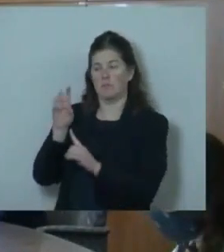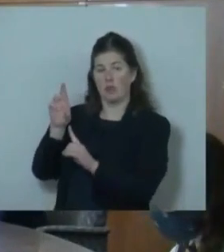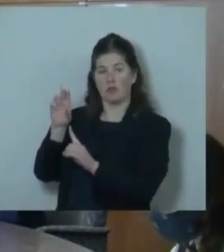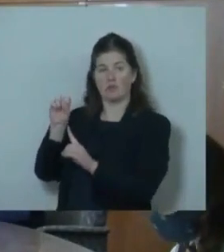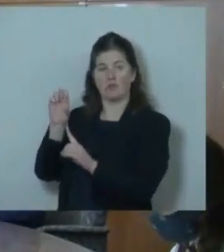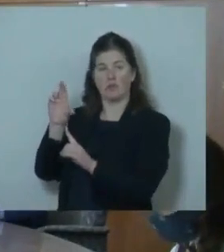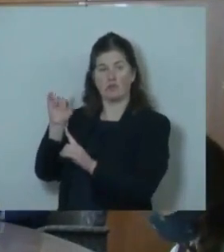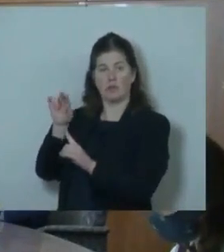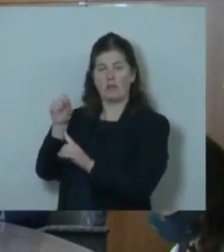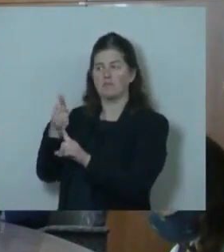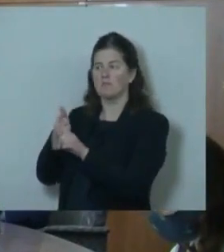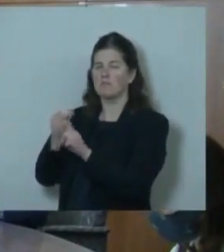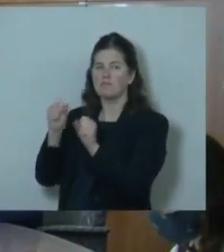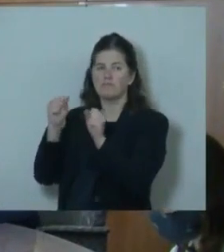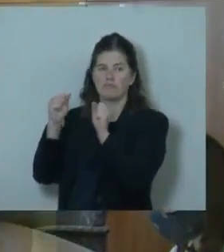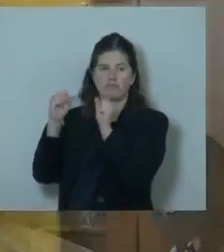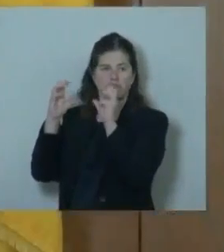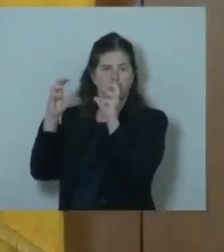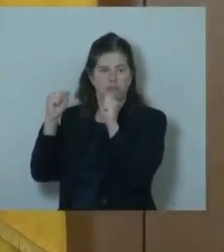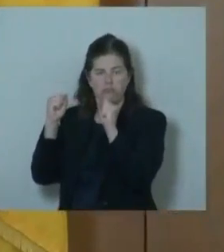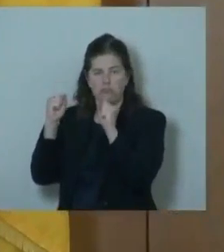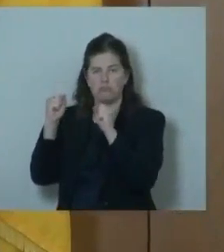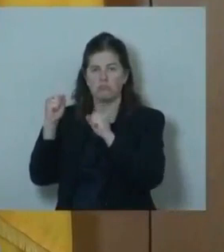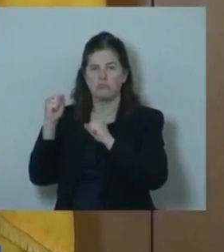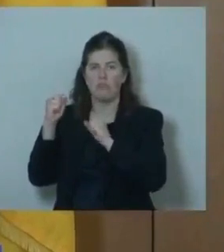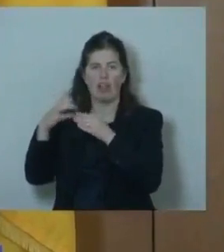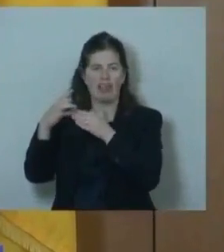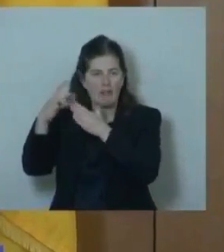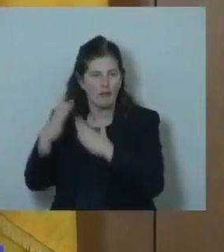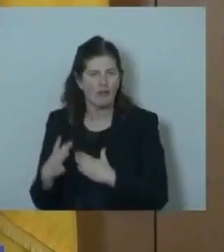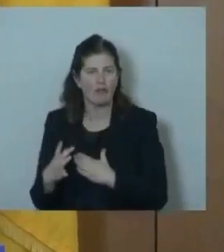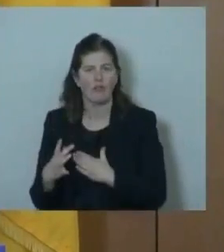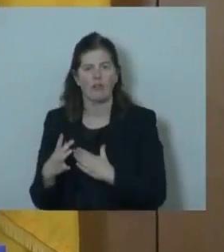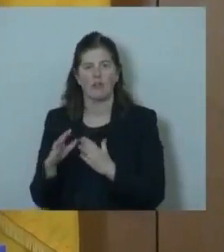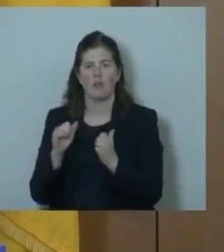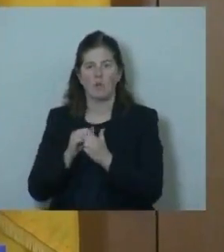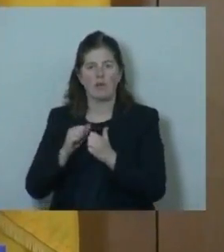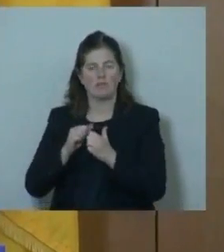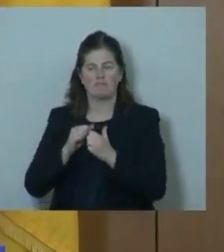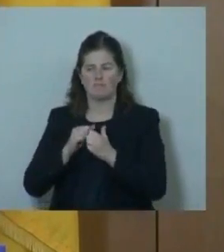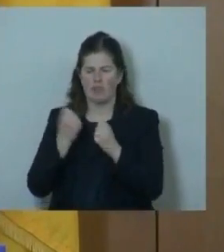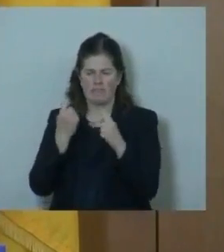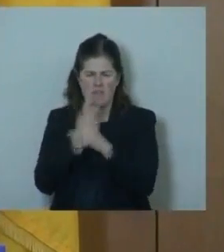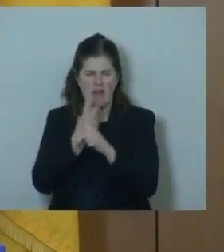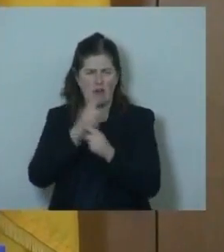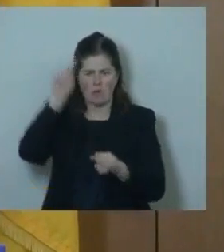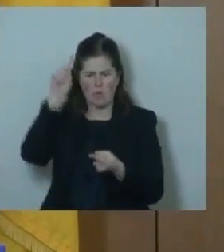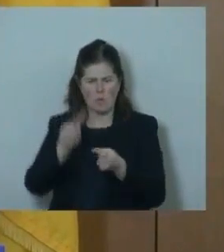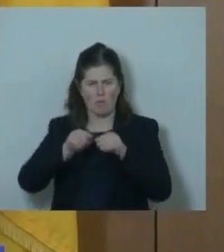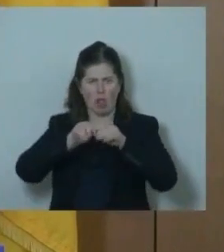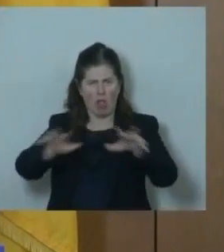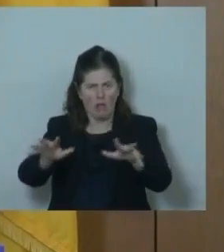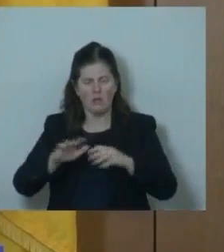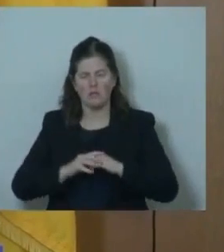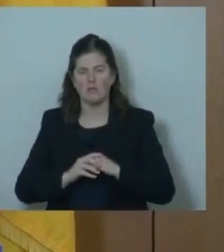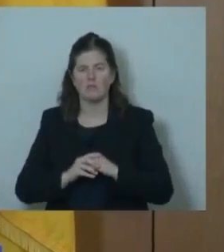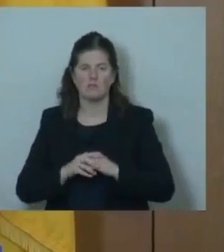THANK YOU. A COUPLE OF THINGS.